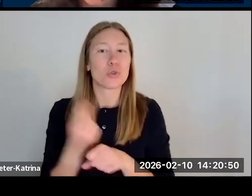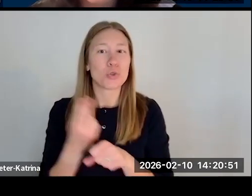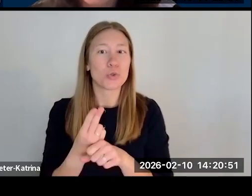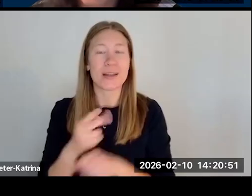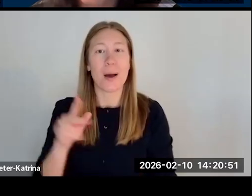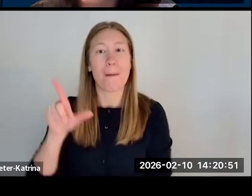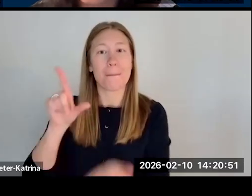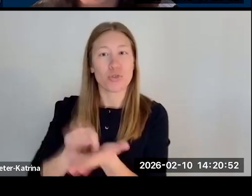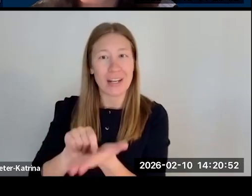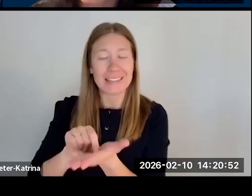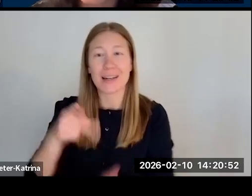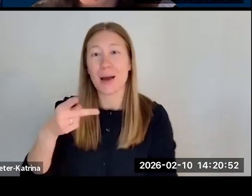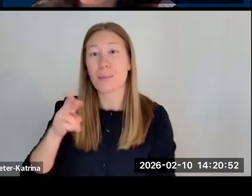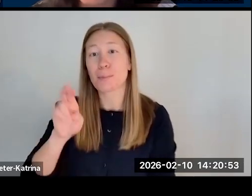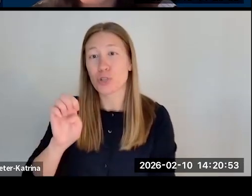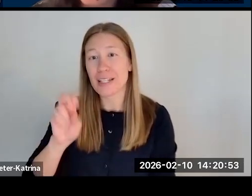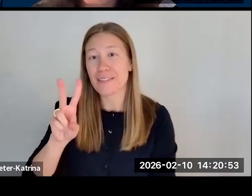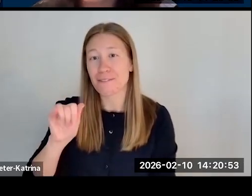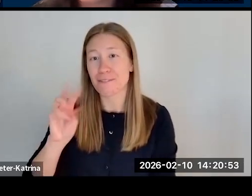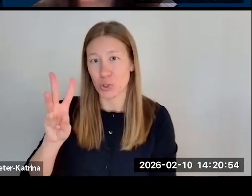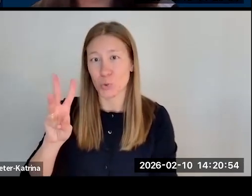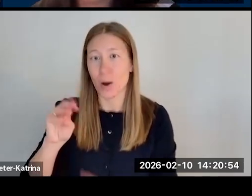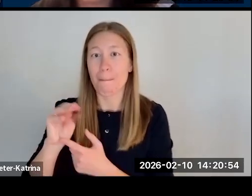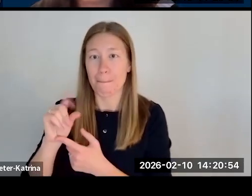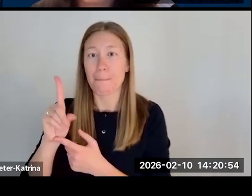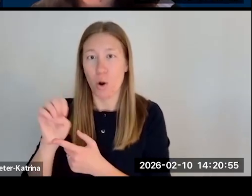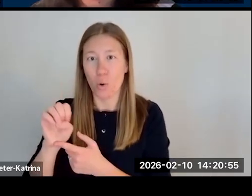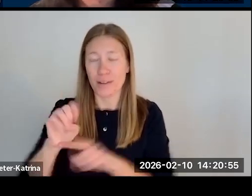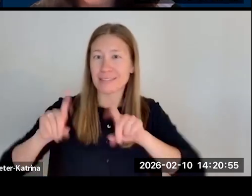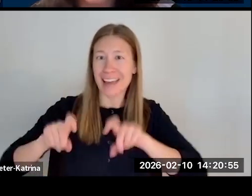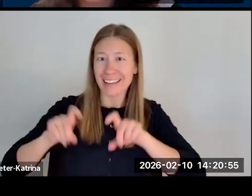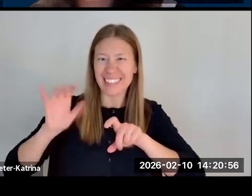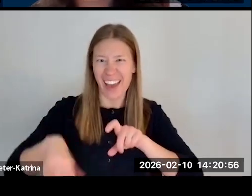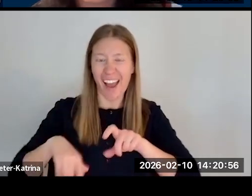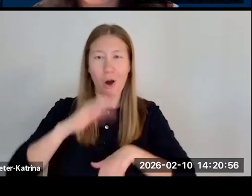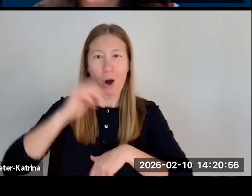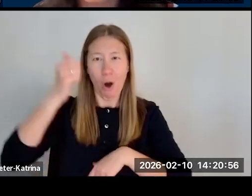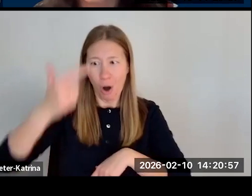and check how all of the content appears in black and white. You can use that